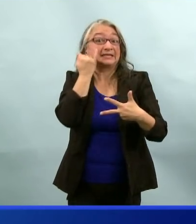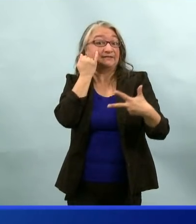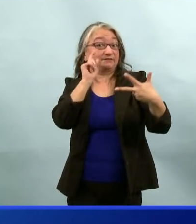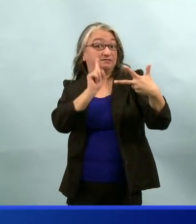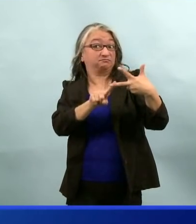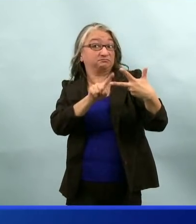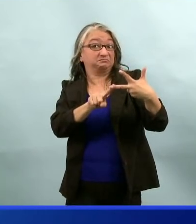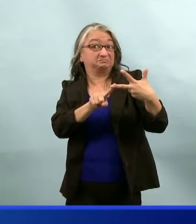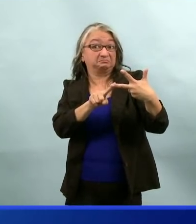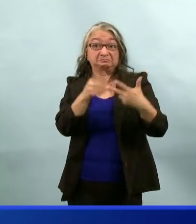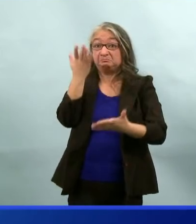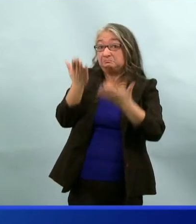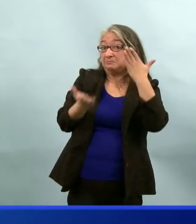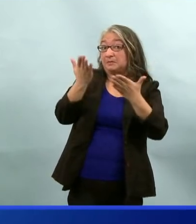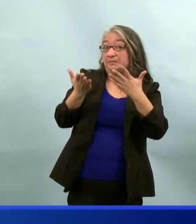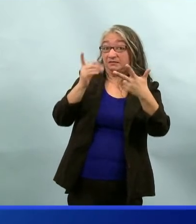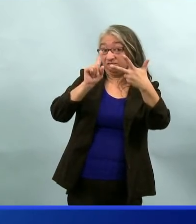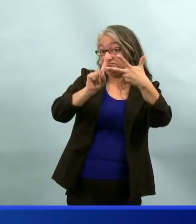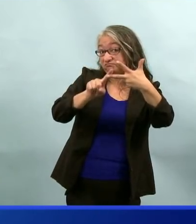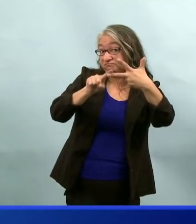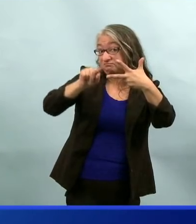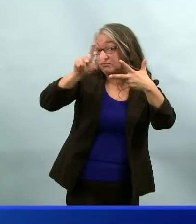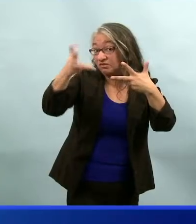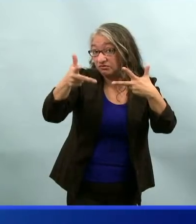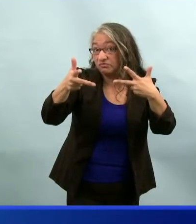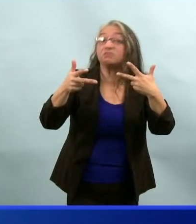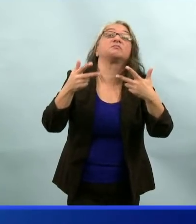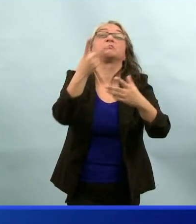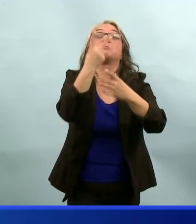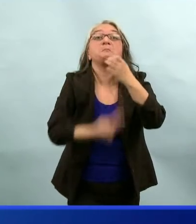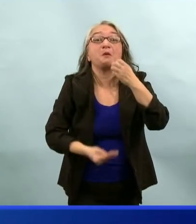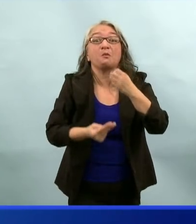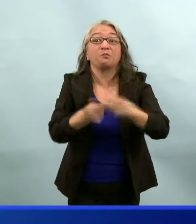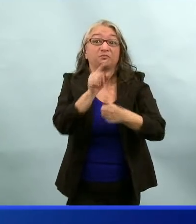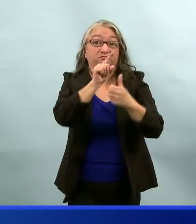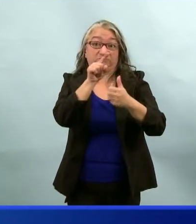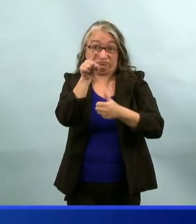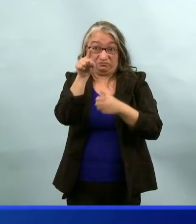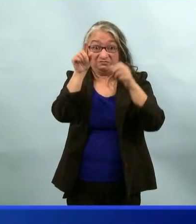you can book your first and second doses for your children through the provincial call center